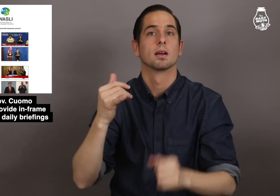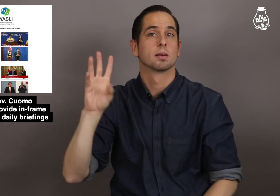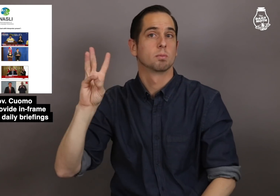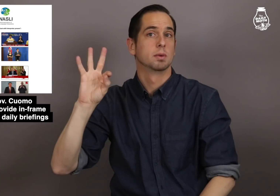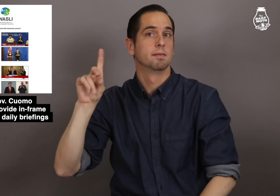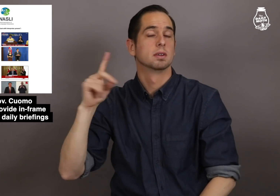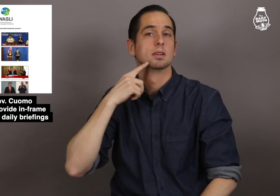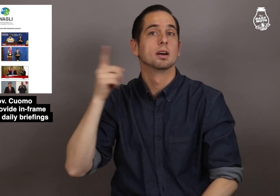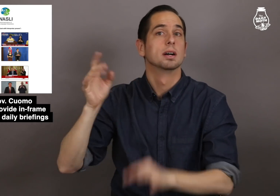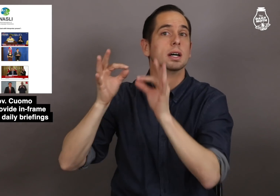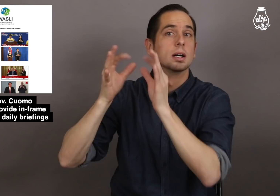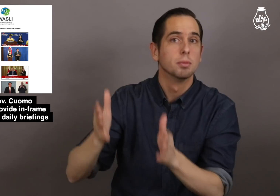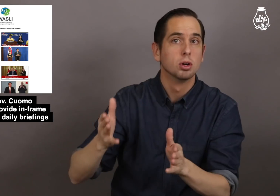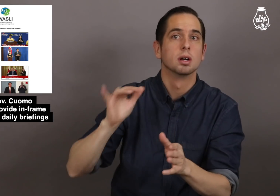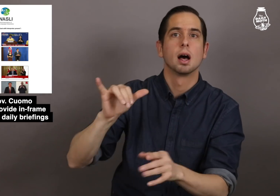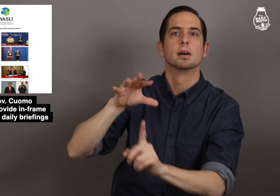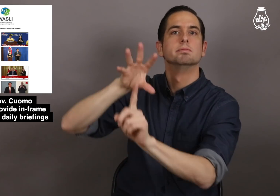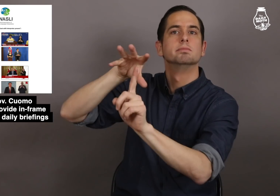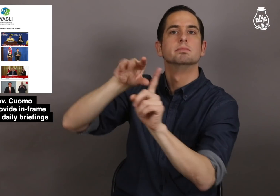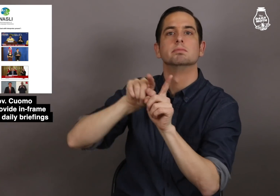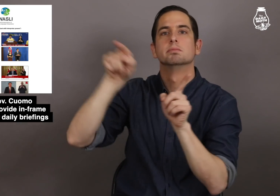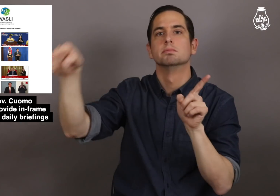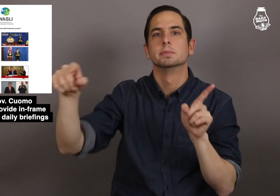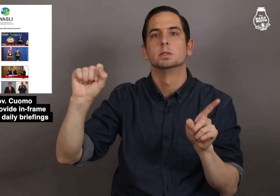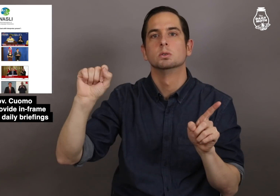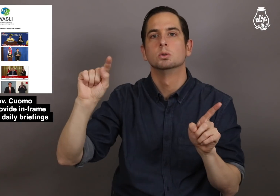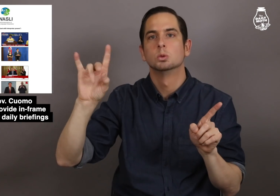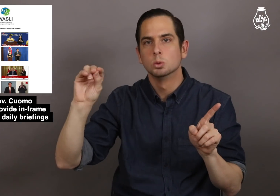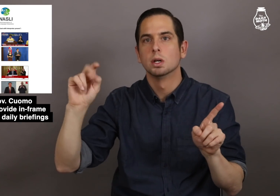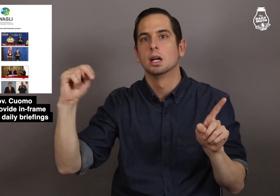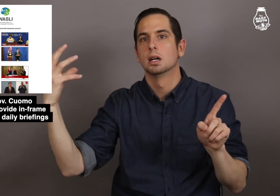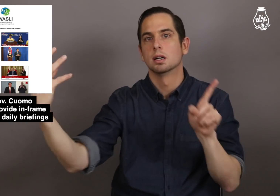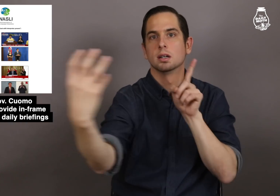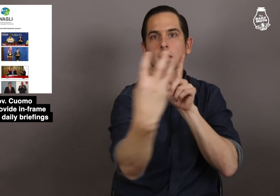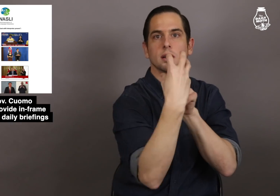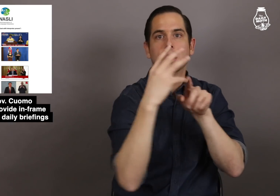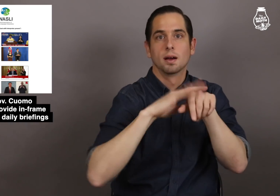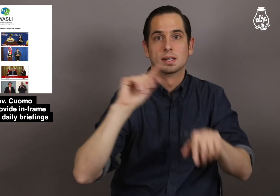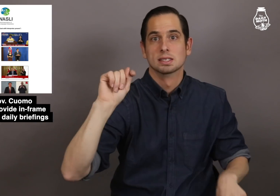For interpreters who are in a studio and placed on